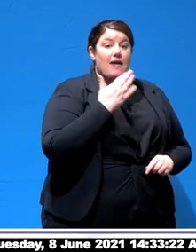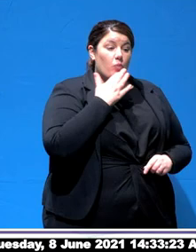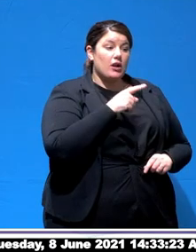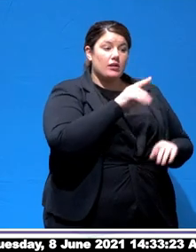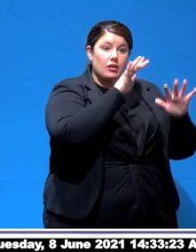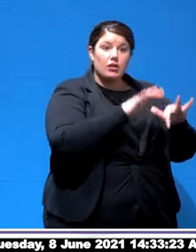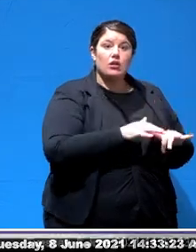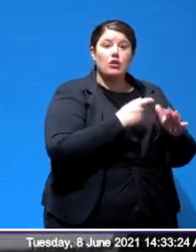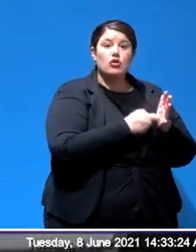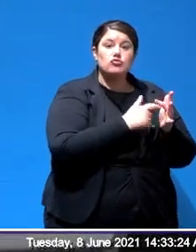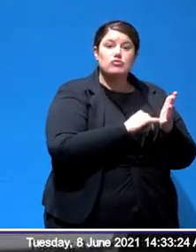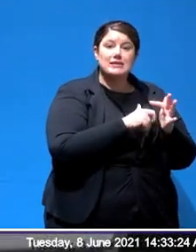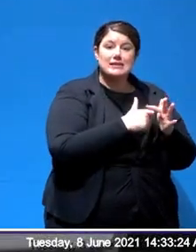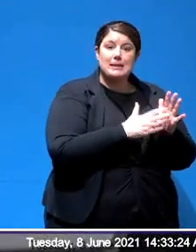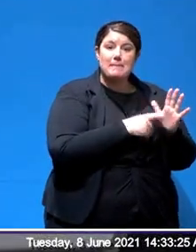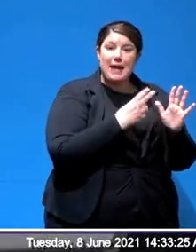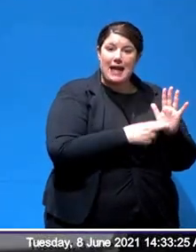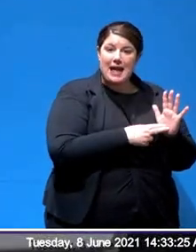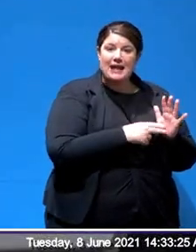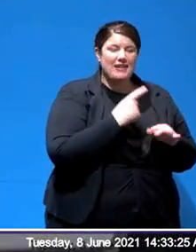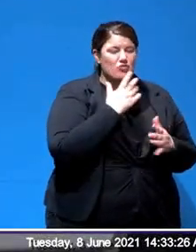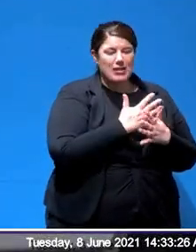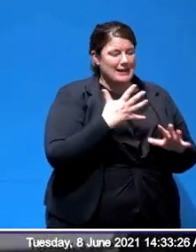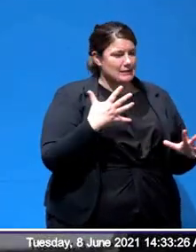brief summary type of thing.